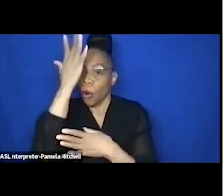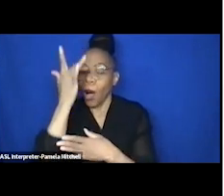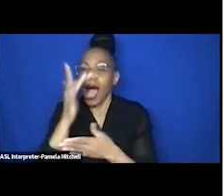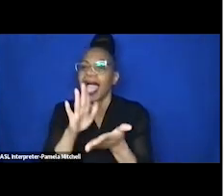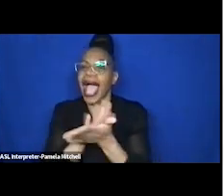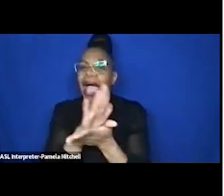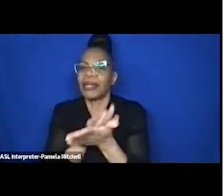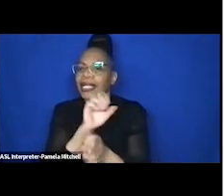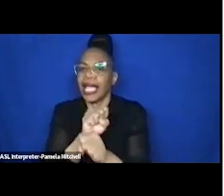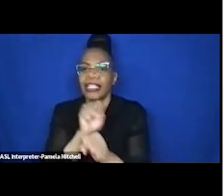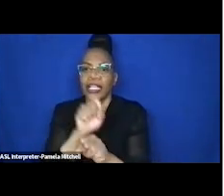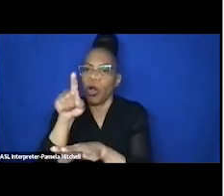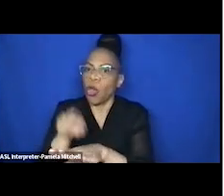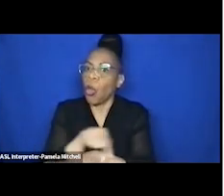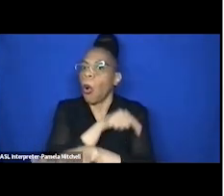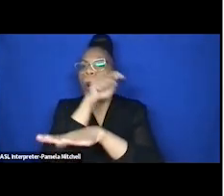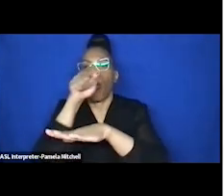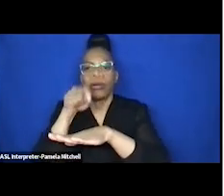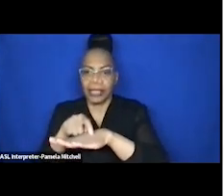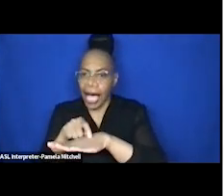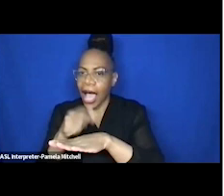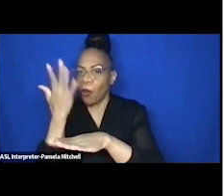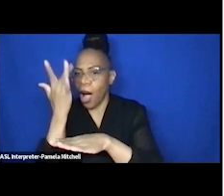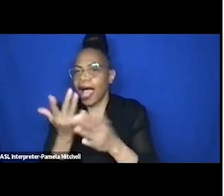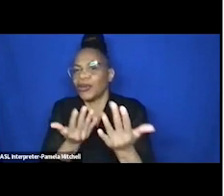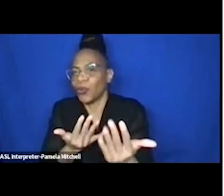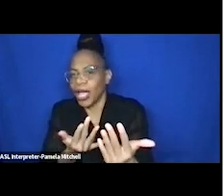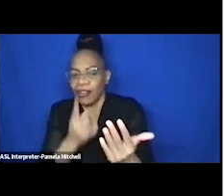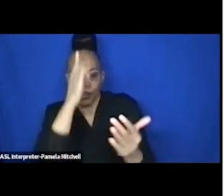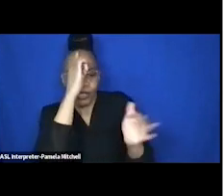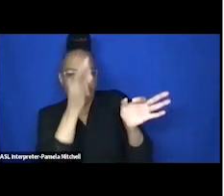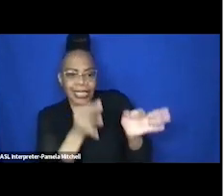to hear back on some kind of decision or some kind of movement.